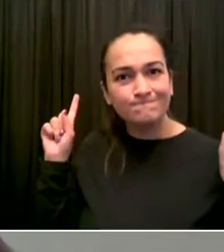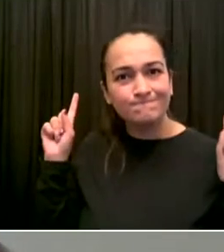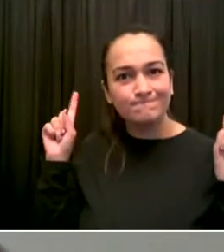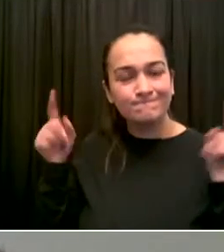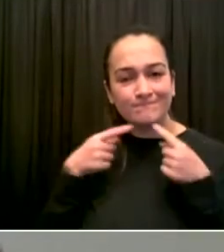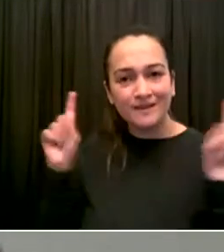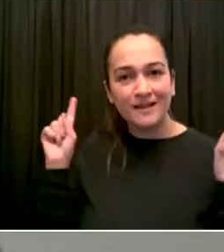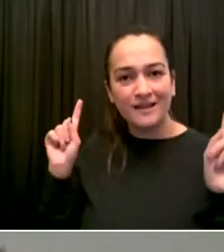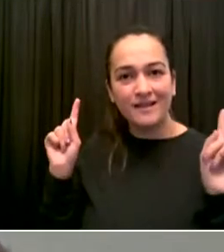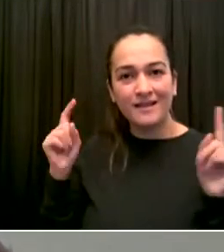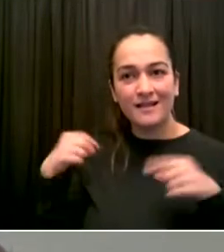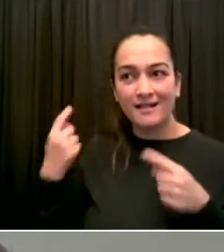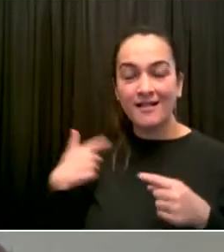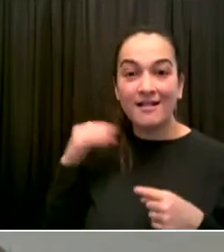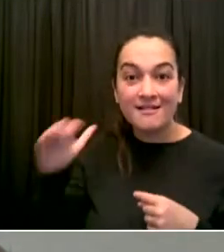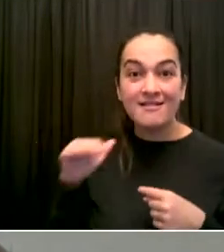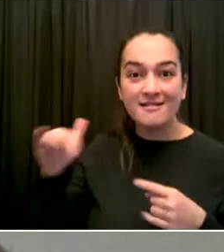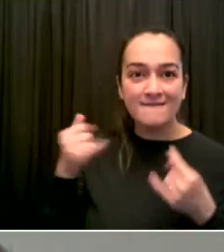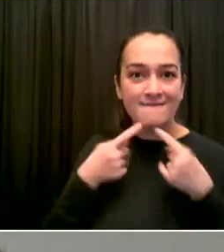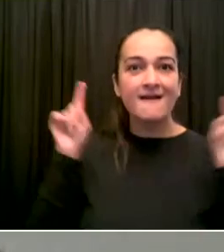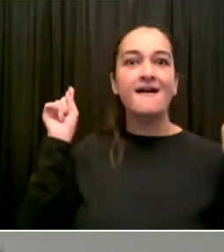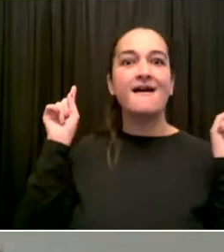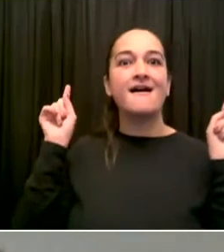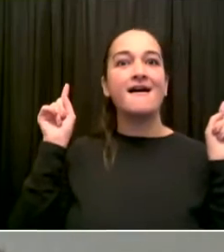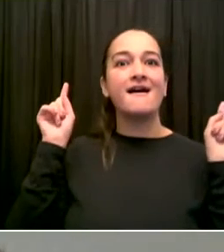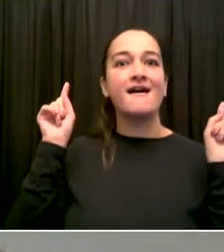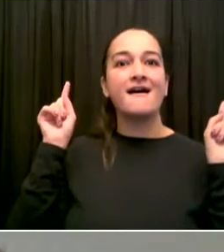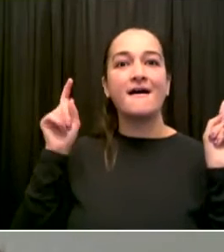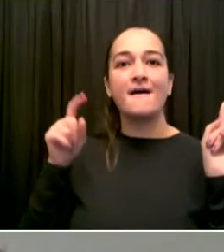ISSUE.